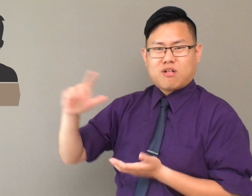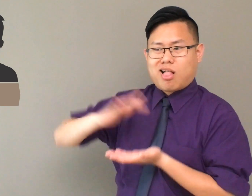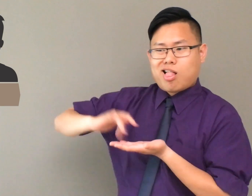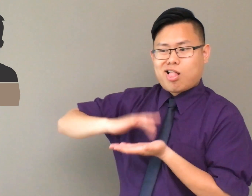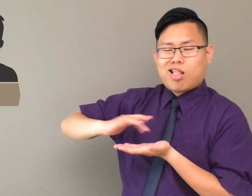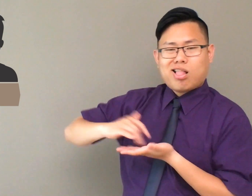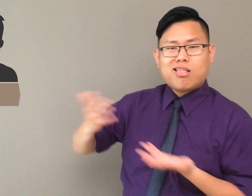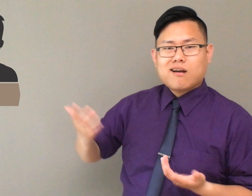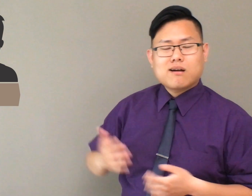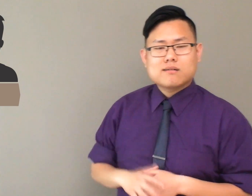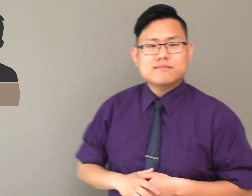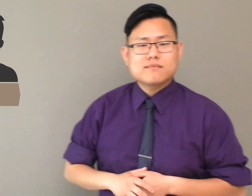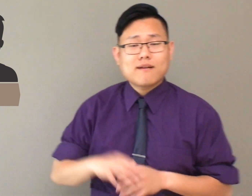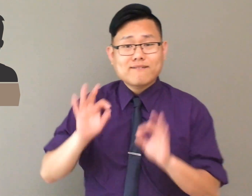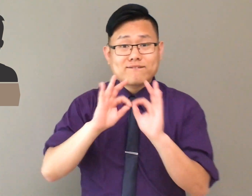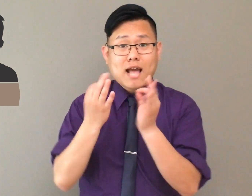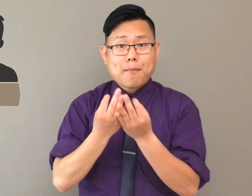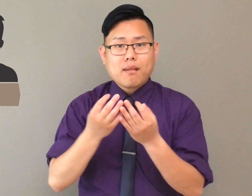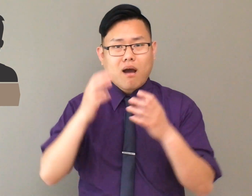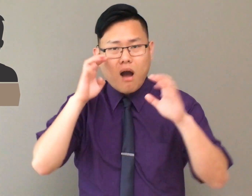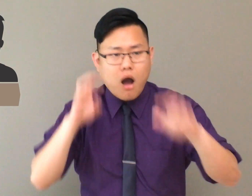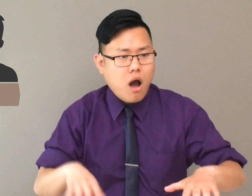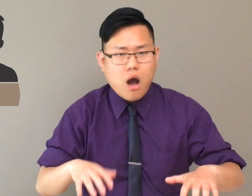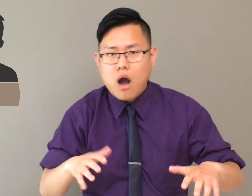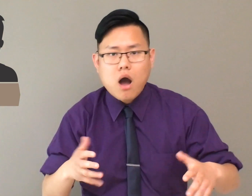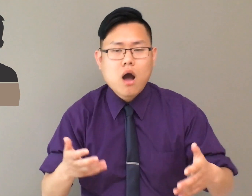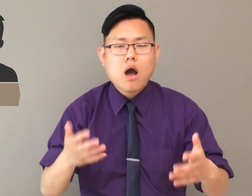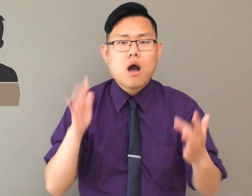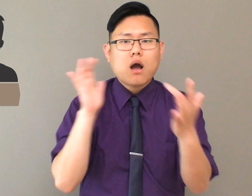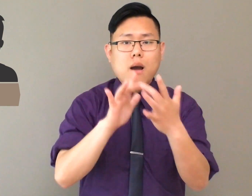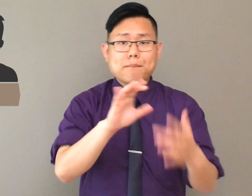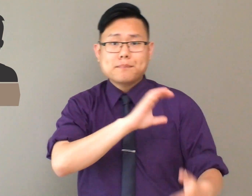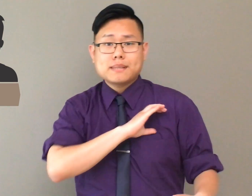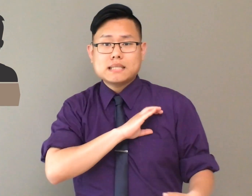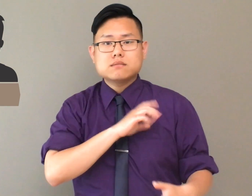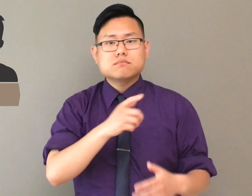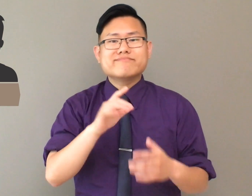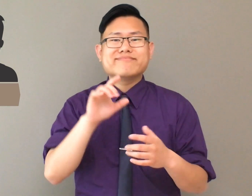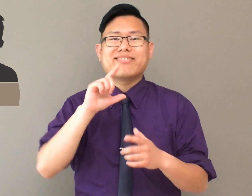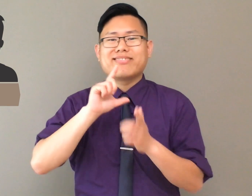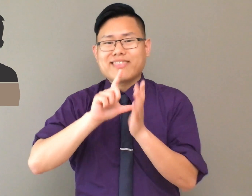best friend Rachel had been exploiting him. His family contacted the police, and eventually